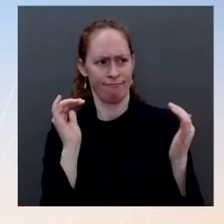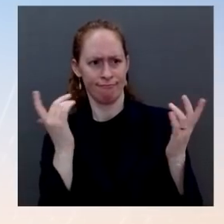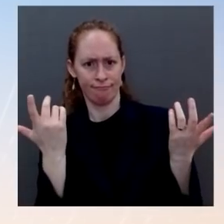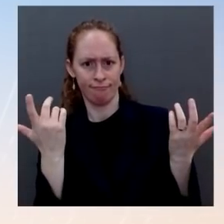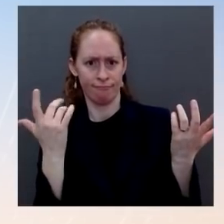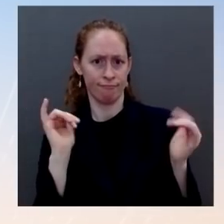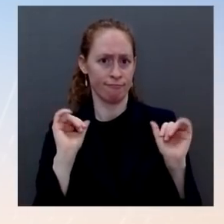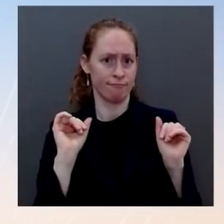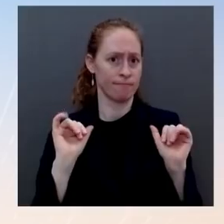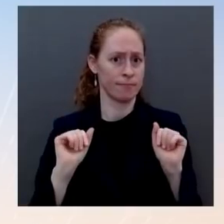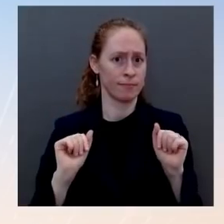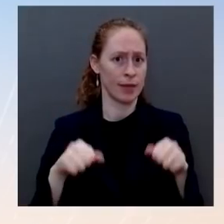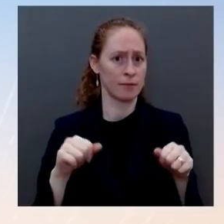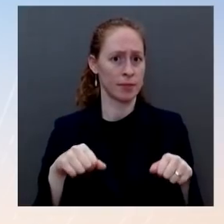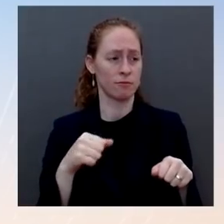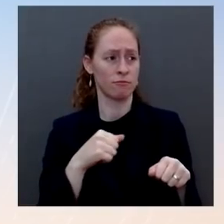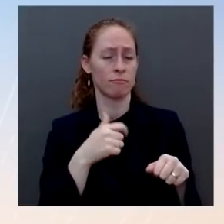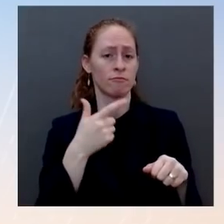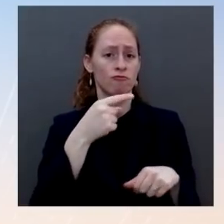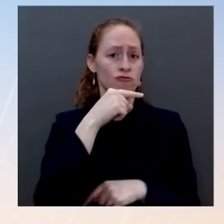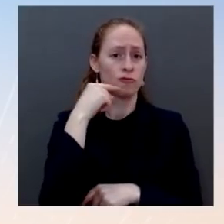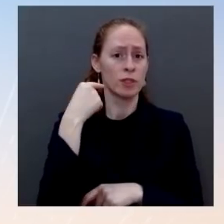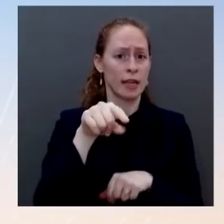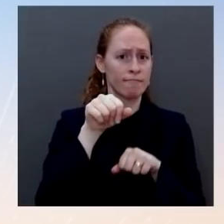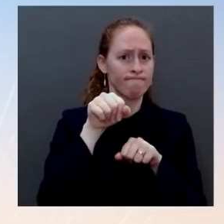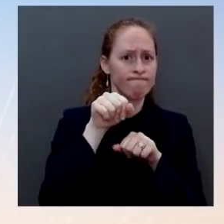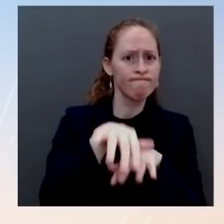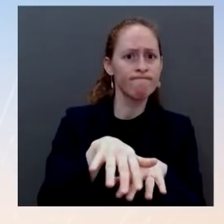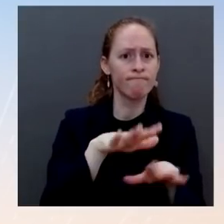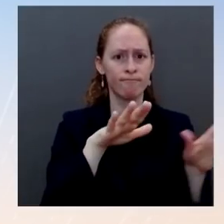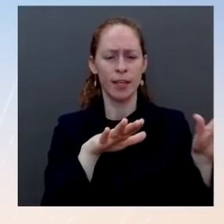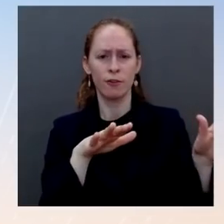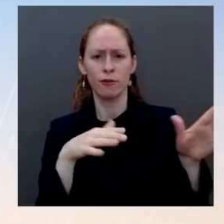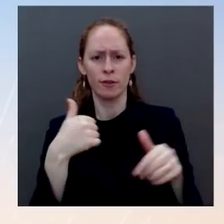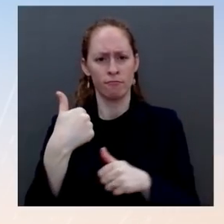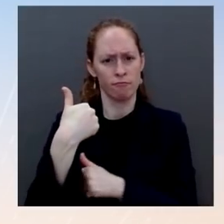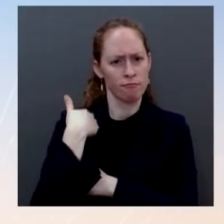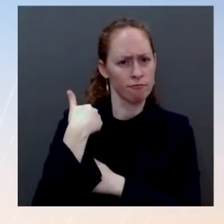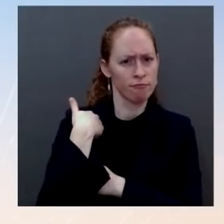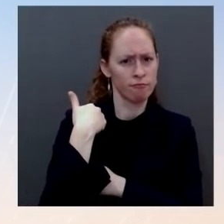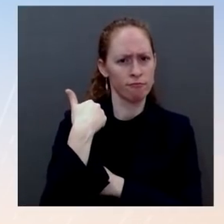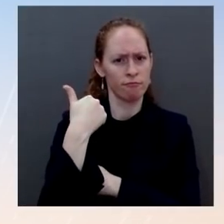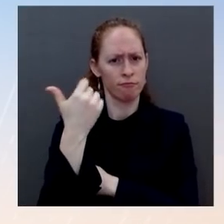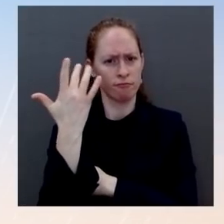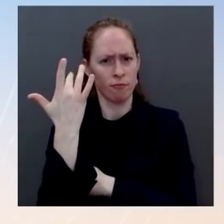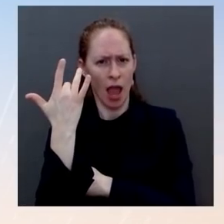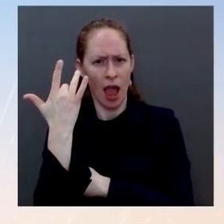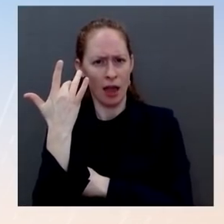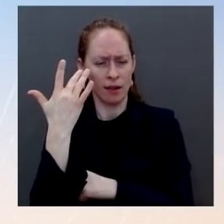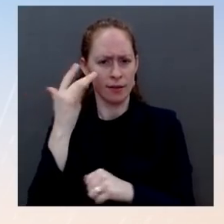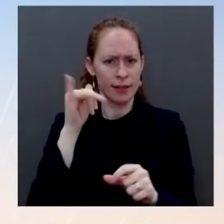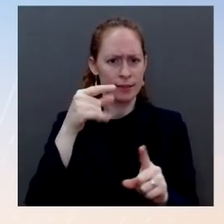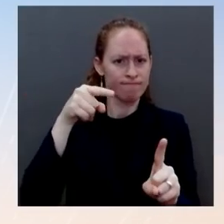We have questions about the nature of this request and whether it has -- it was a legitimate invitation or not. We don't know at this point.